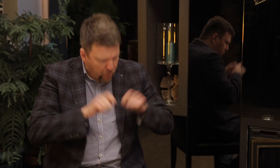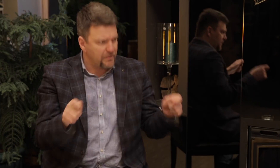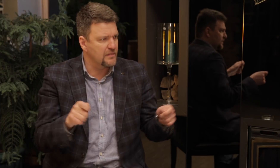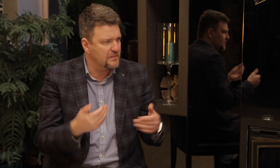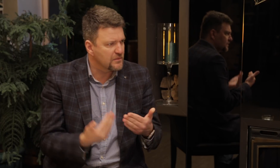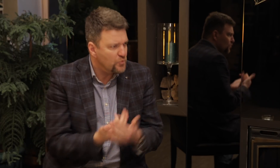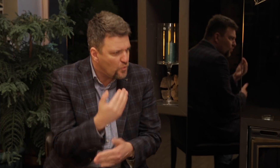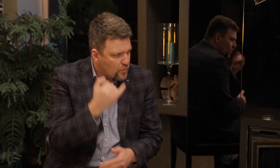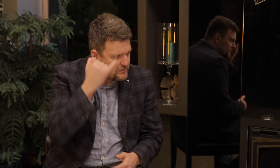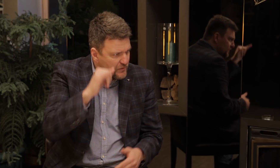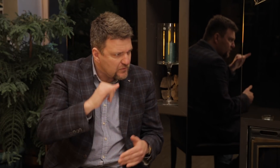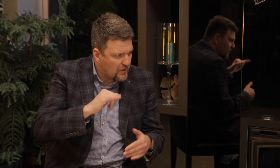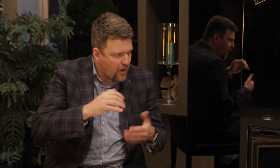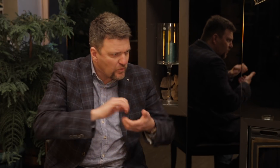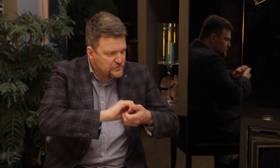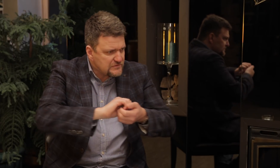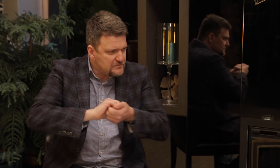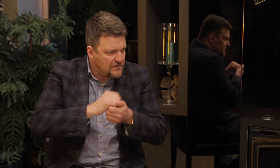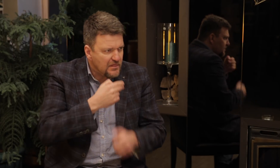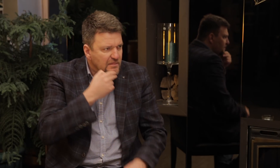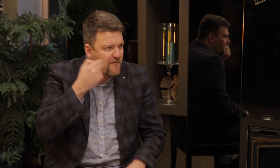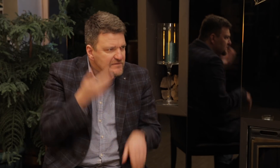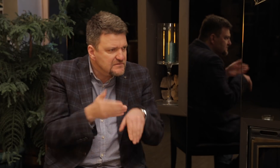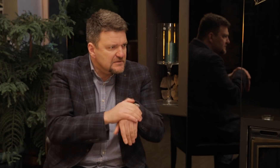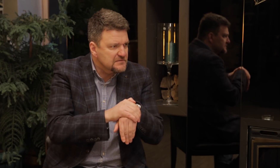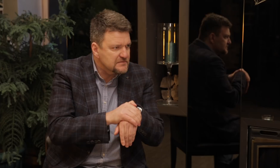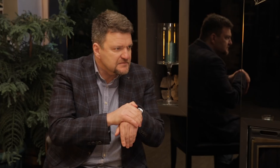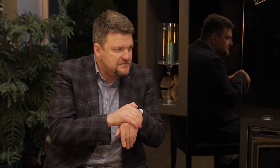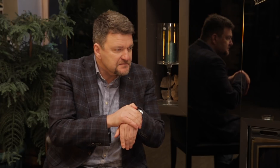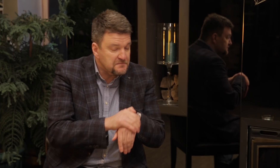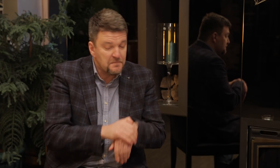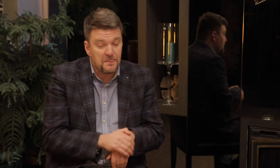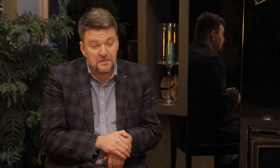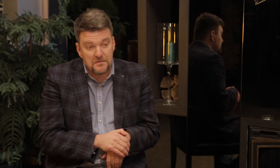We decided to form a new organisation called “Deaf Skills”.